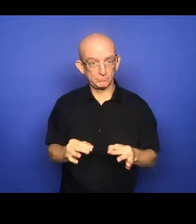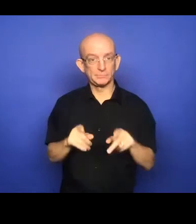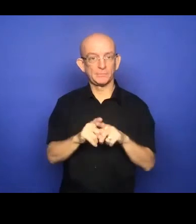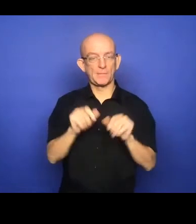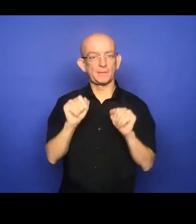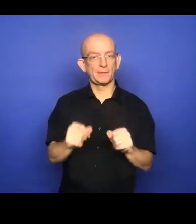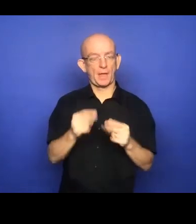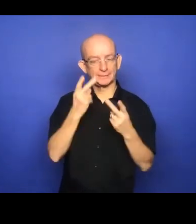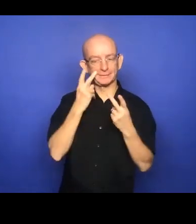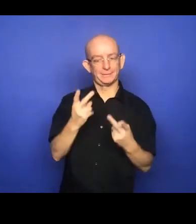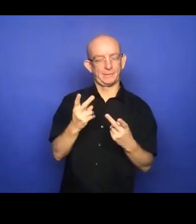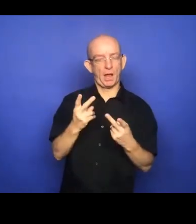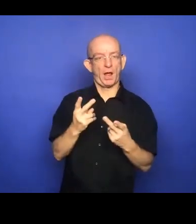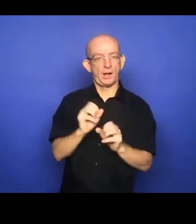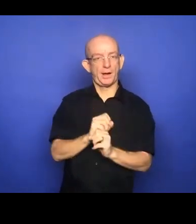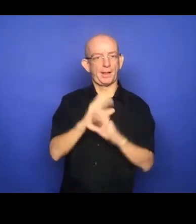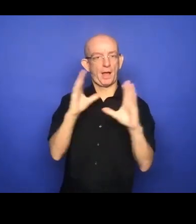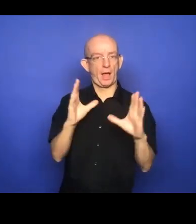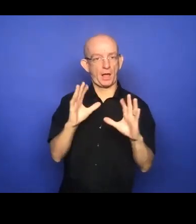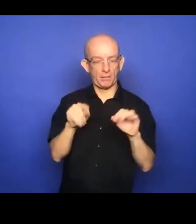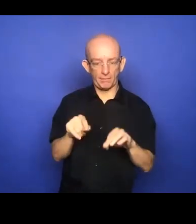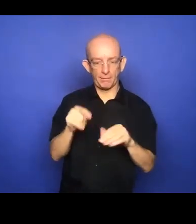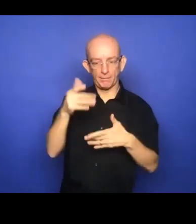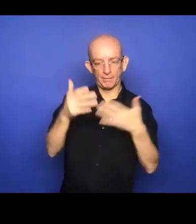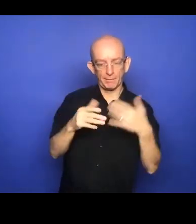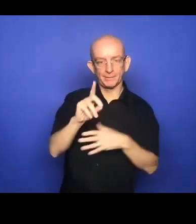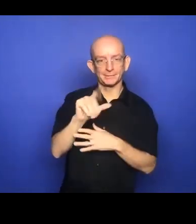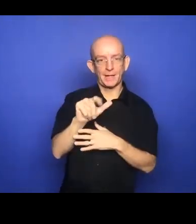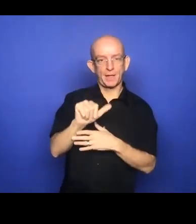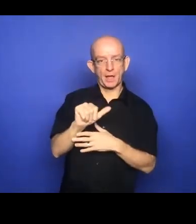of